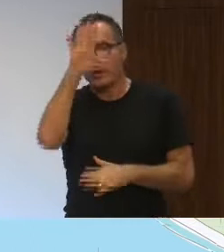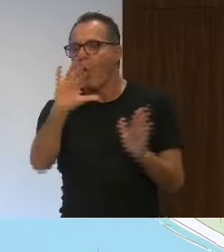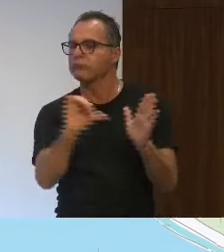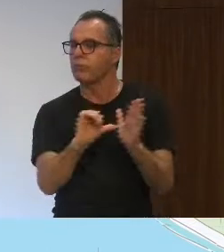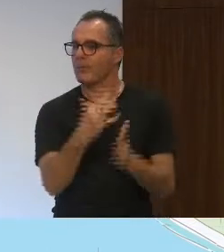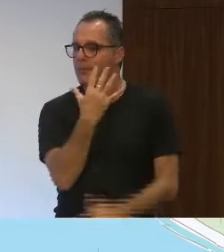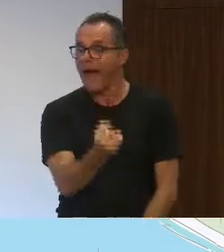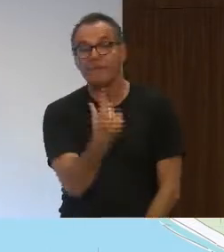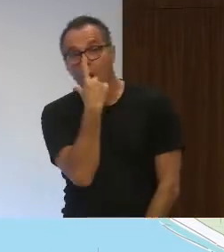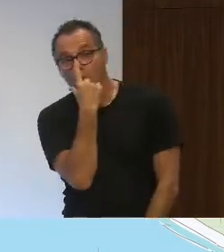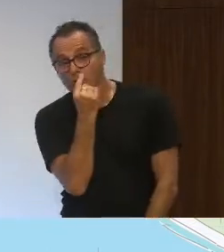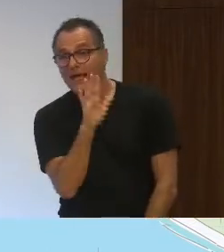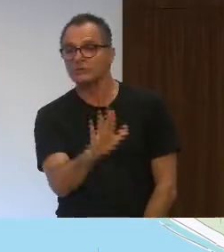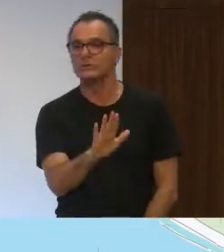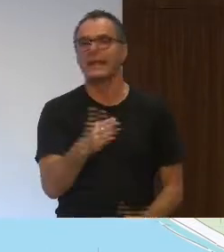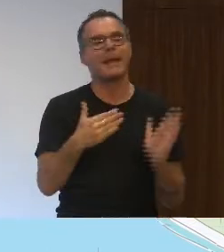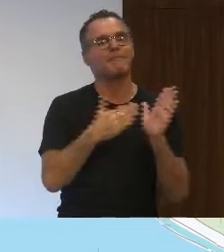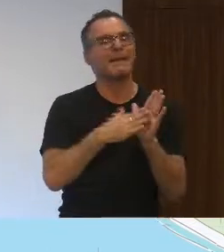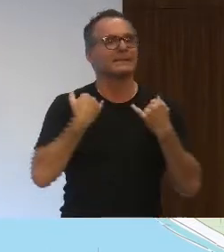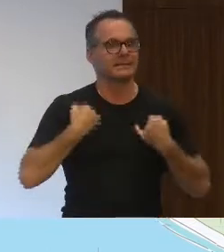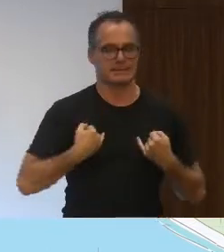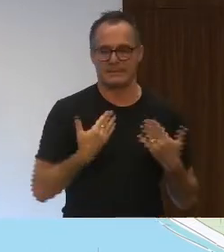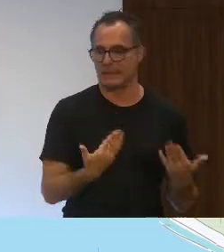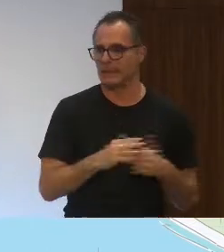potentially and probably Meniere’s disease. That would not happen with migraine.